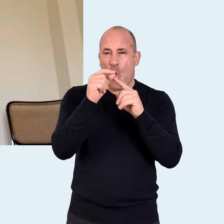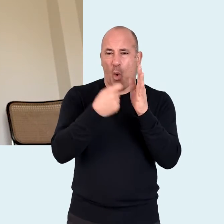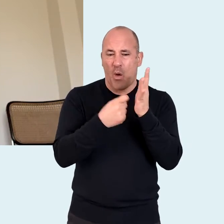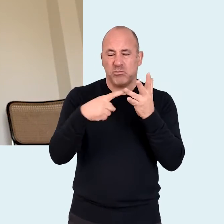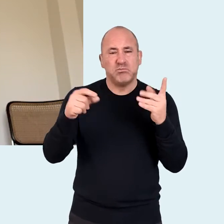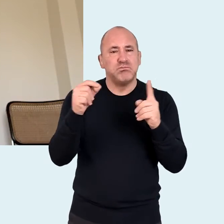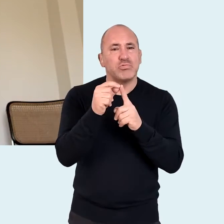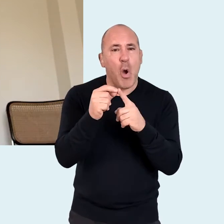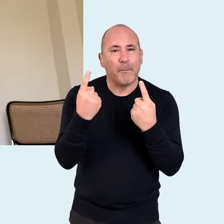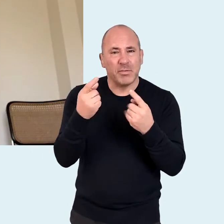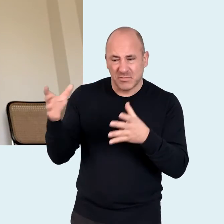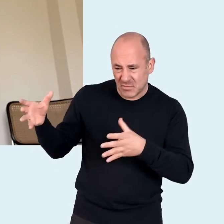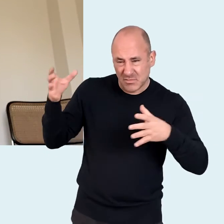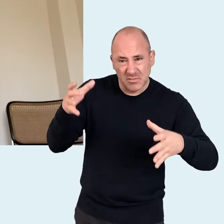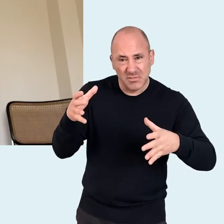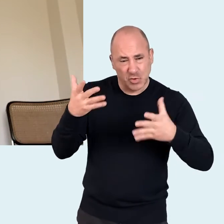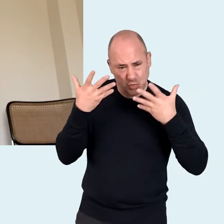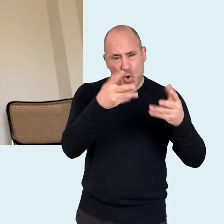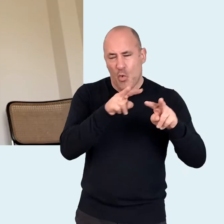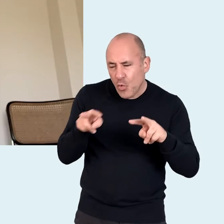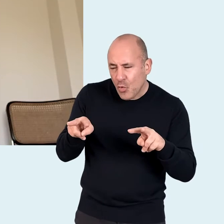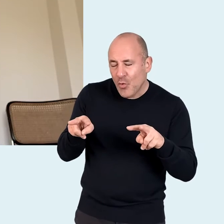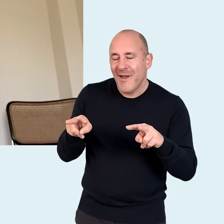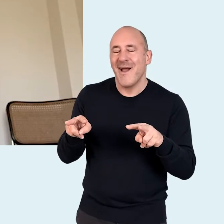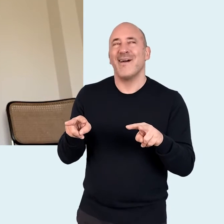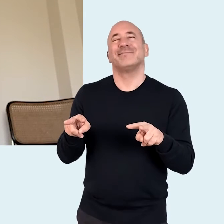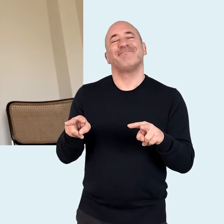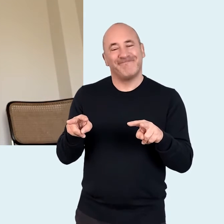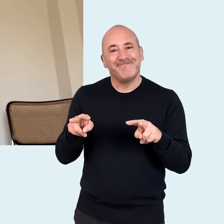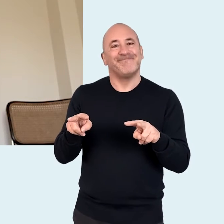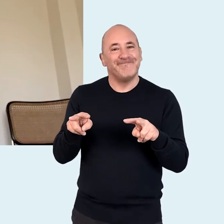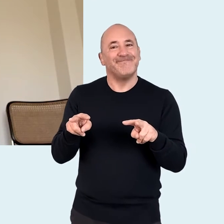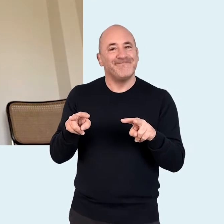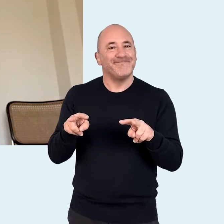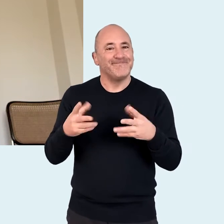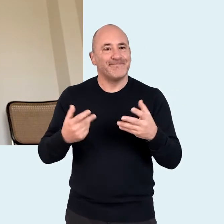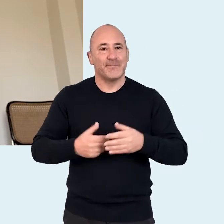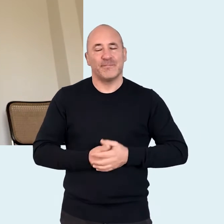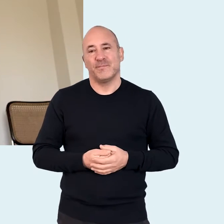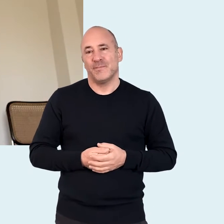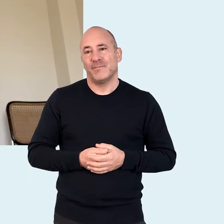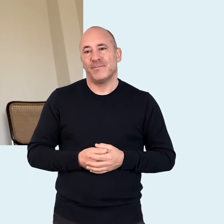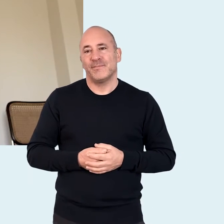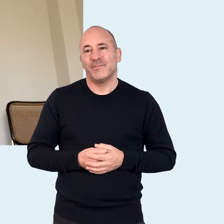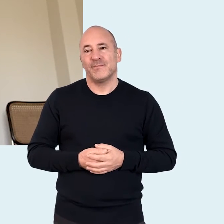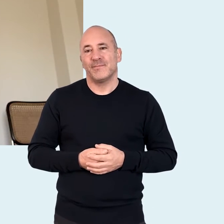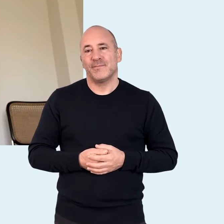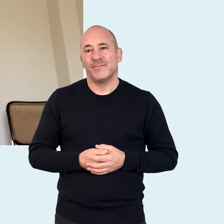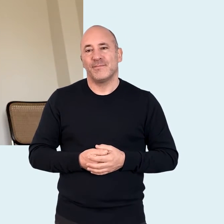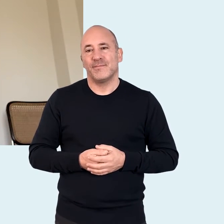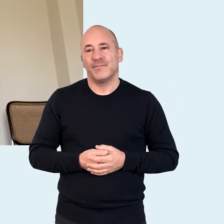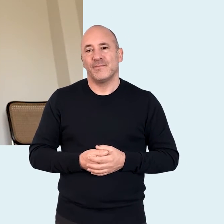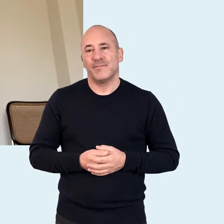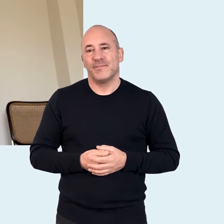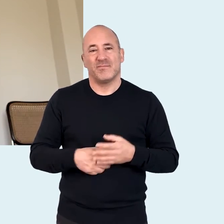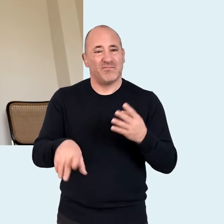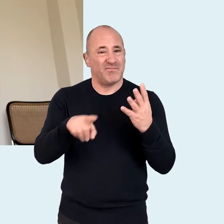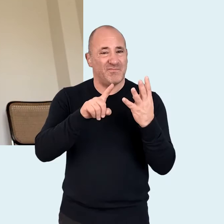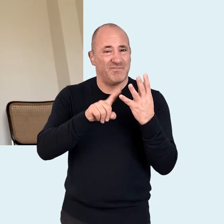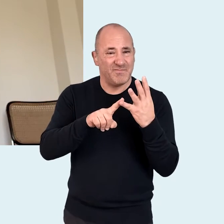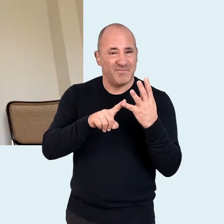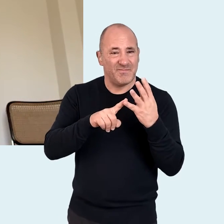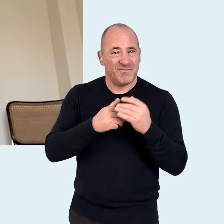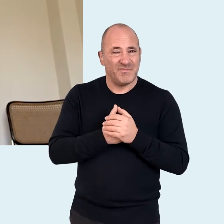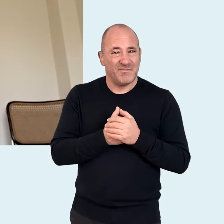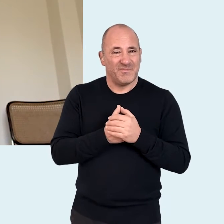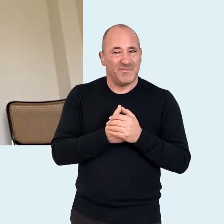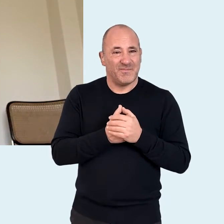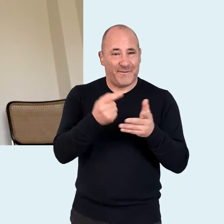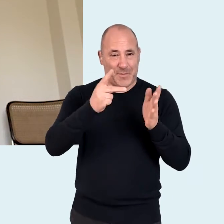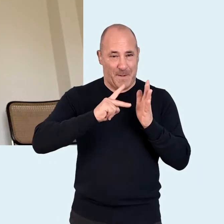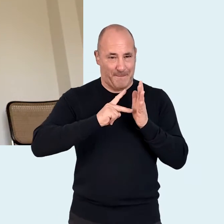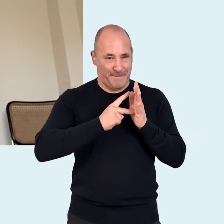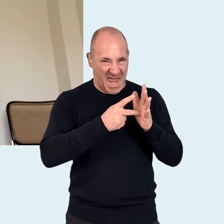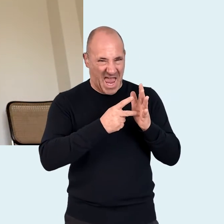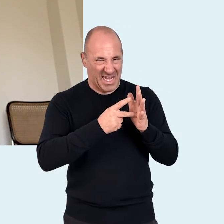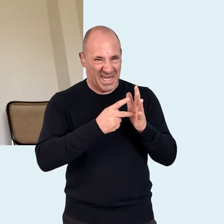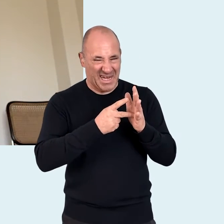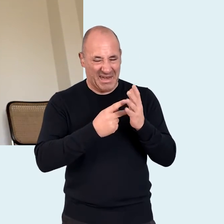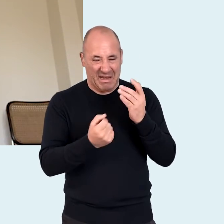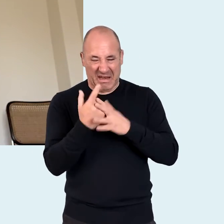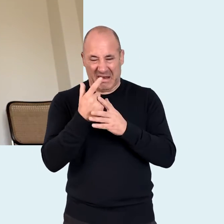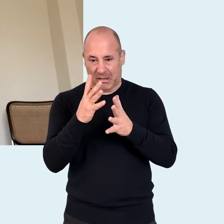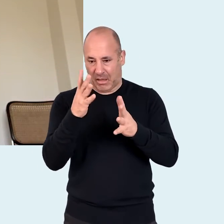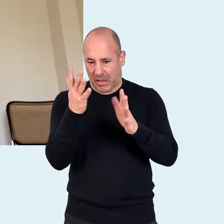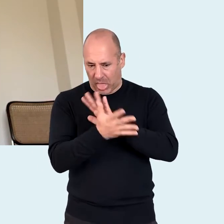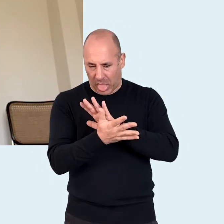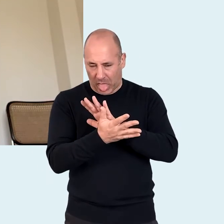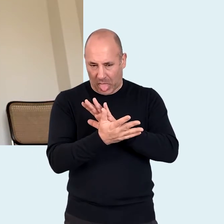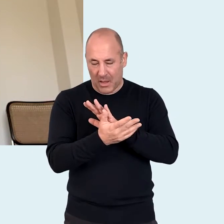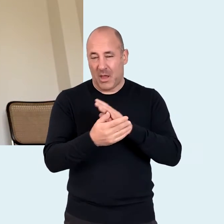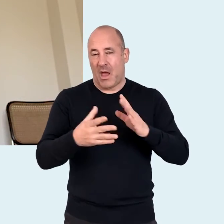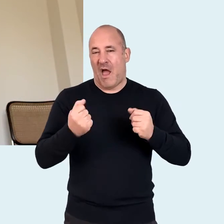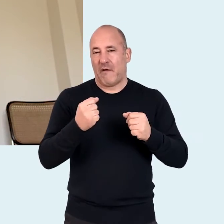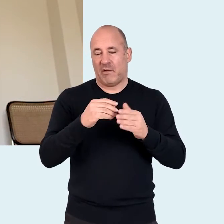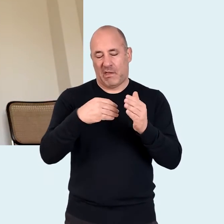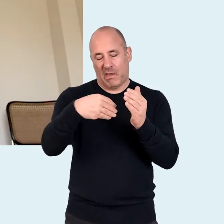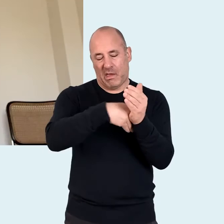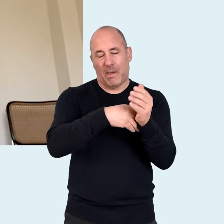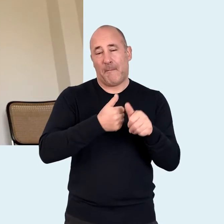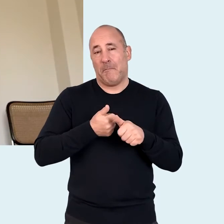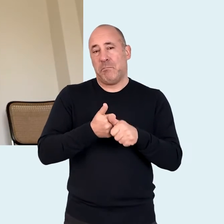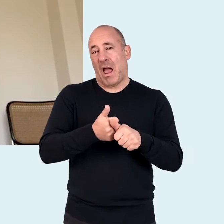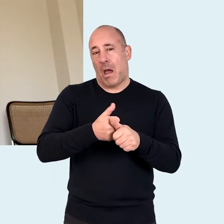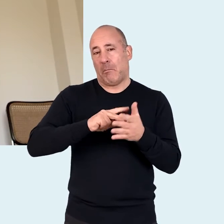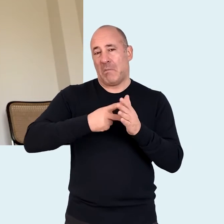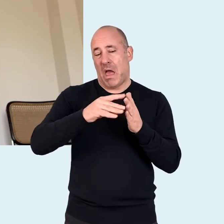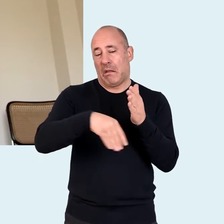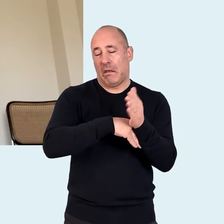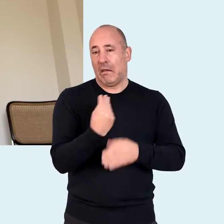cards, or it could be just props. Number four: to make sure you have a backup plan in case